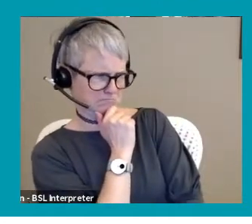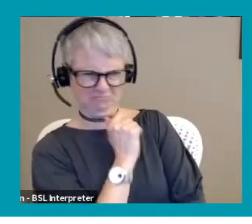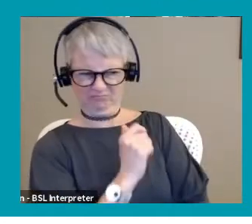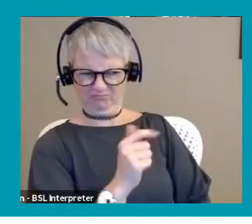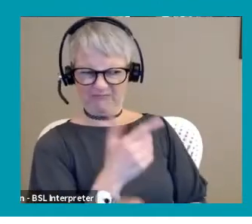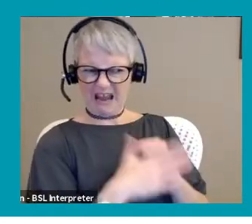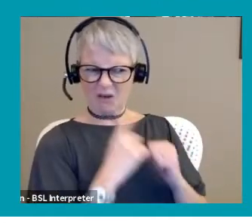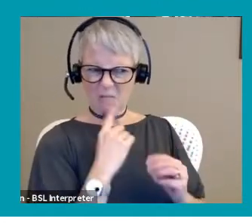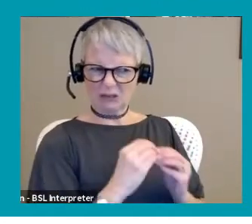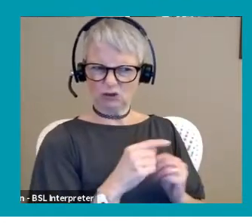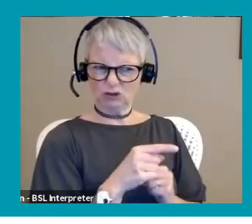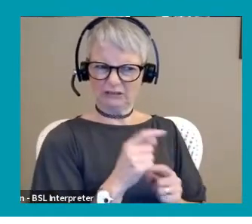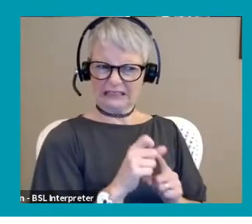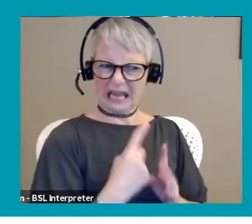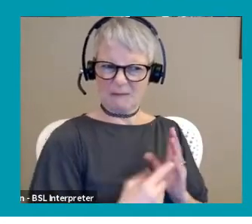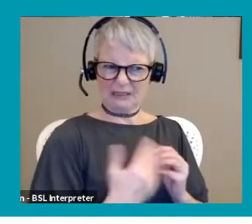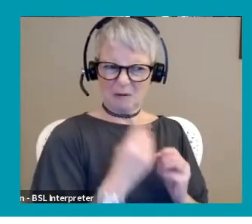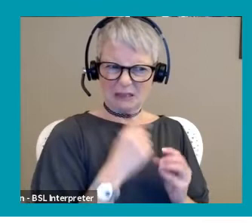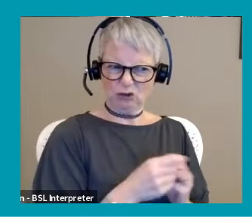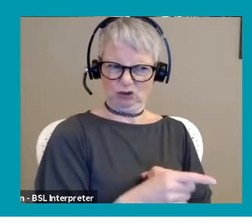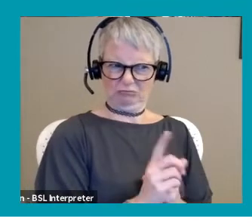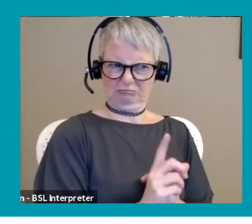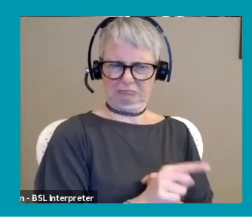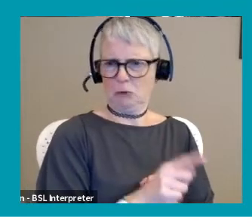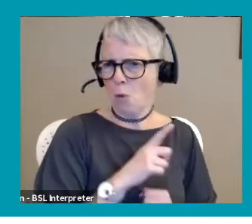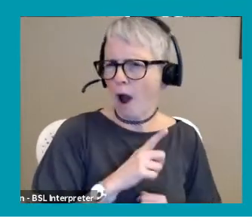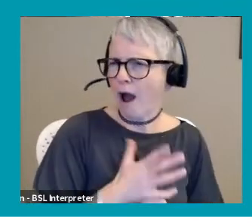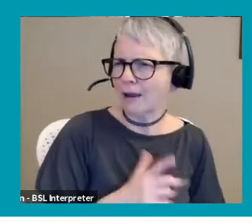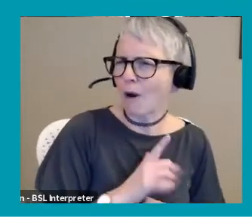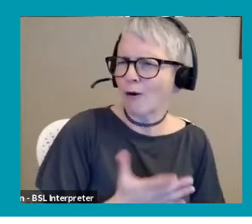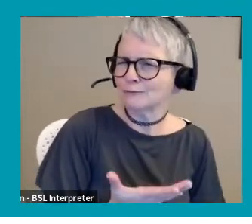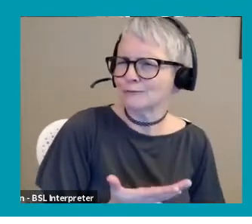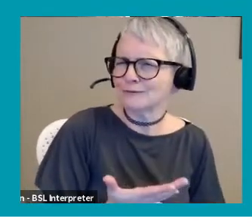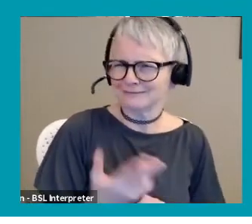20% of the adult population is disabled where is it not being covered on their website.